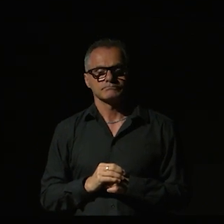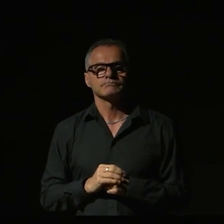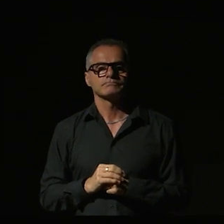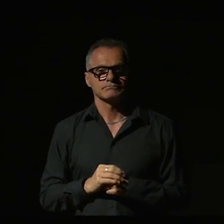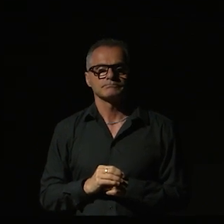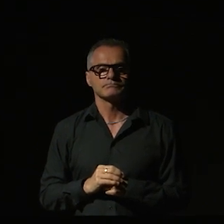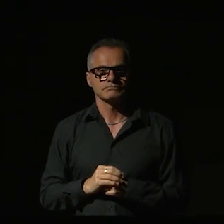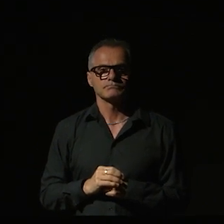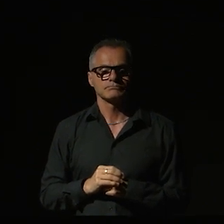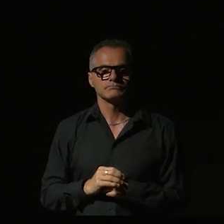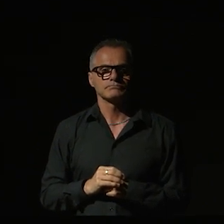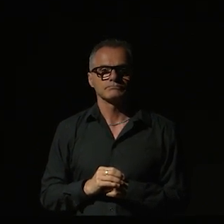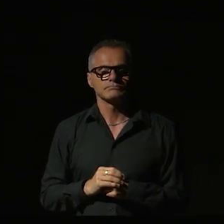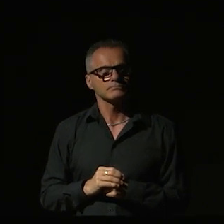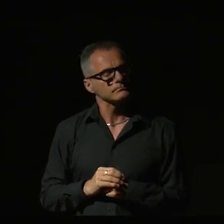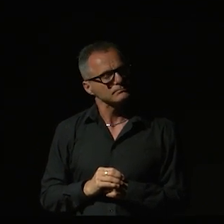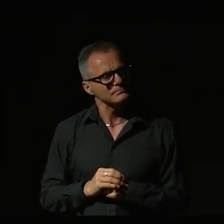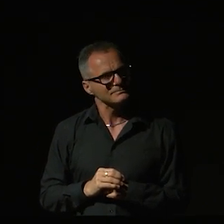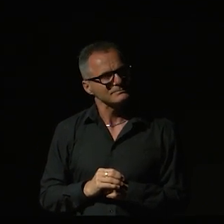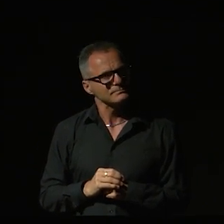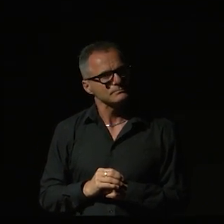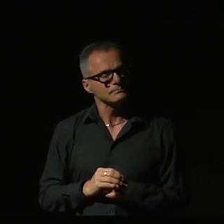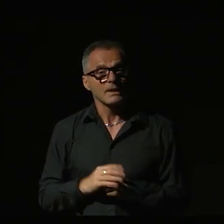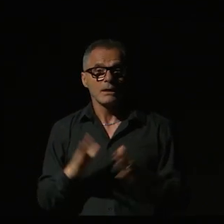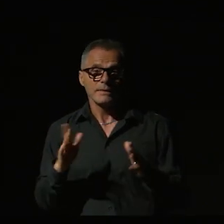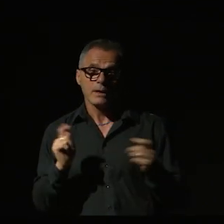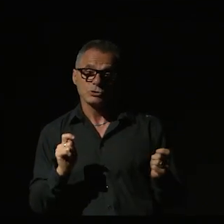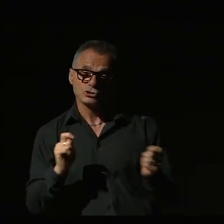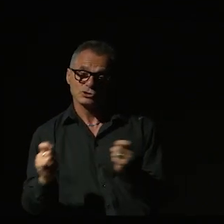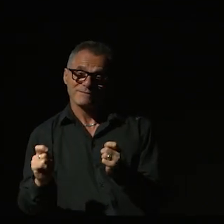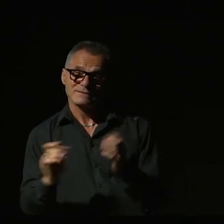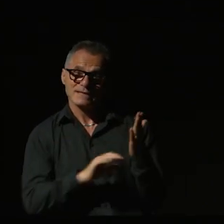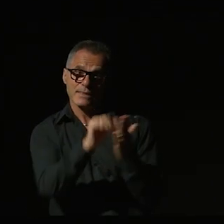may explain certain shifts in a programme as work progressed.